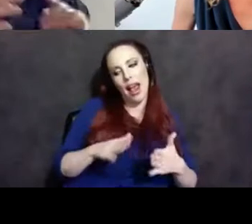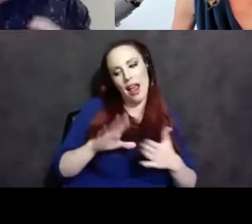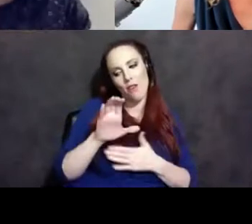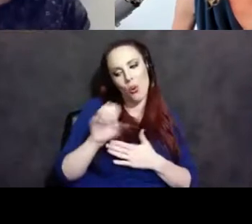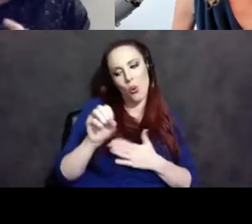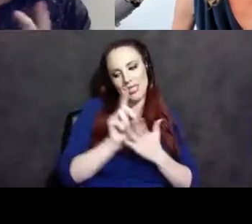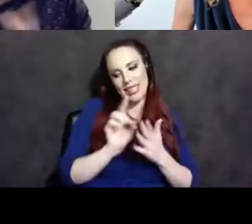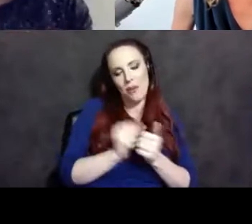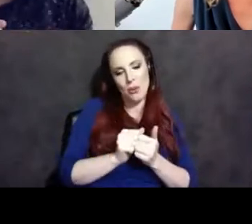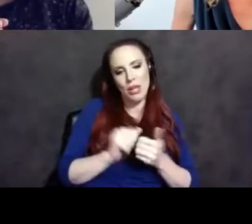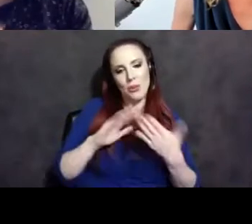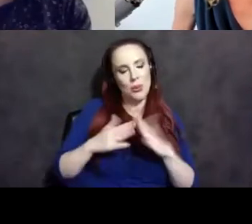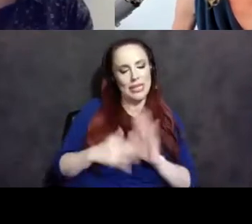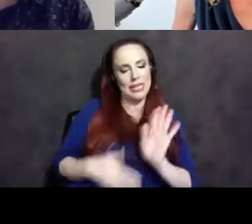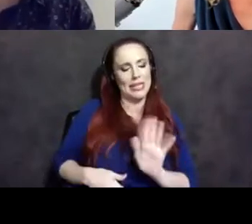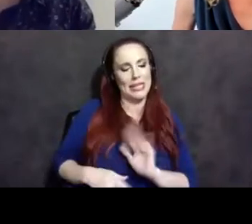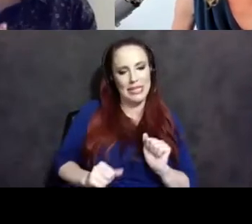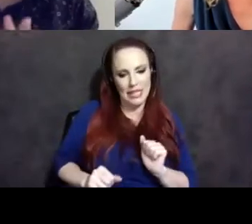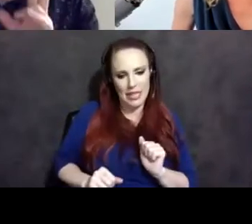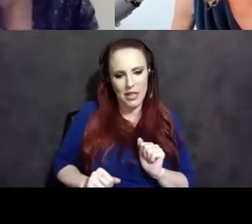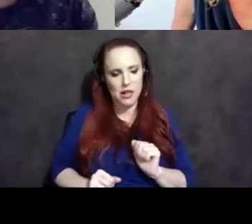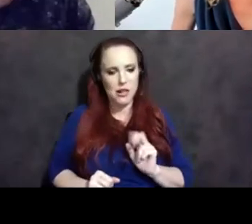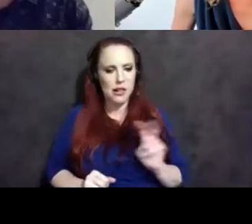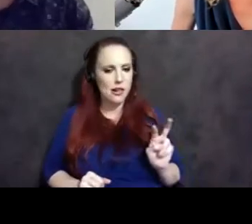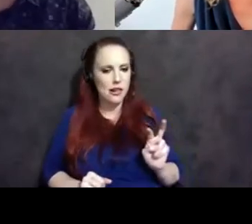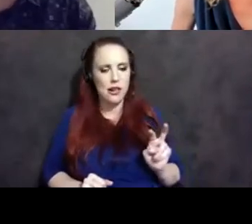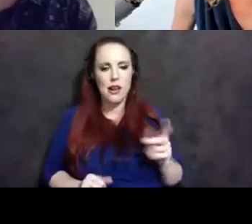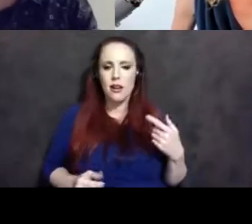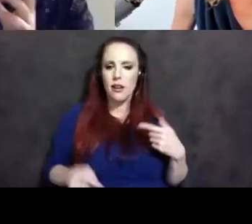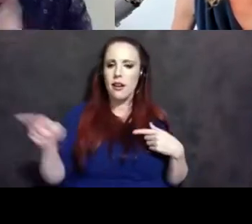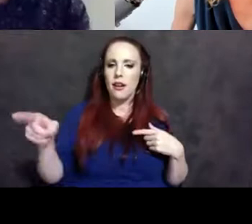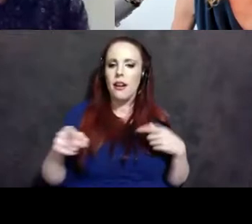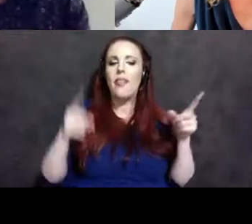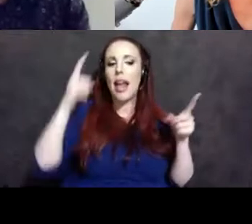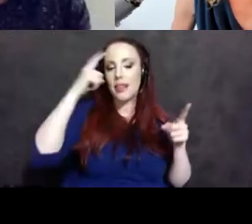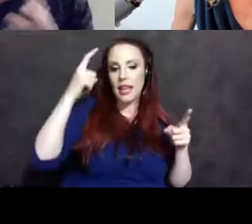It's like building for the community will make a better product.